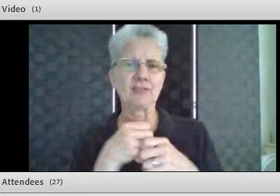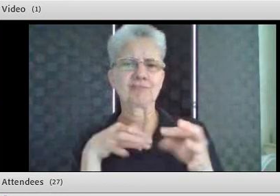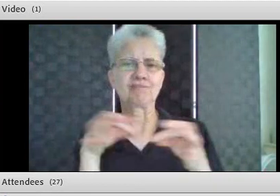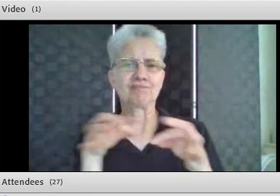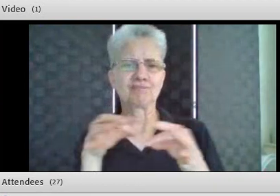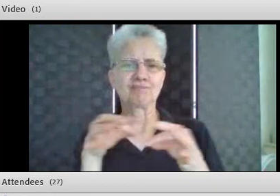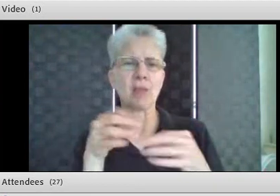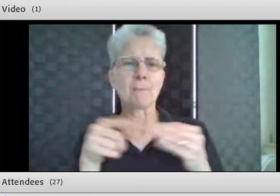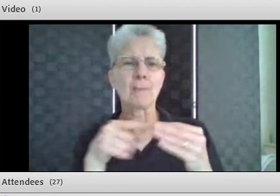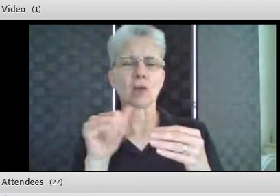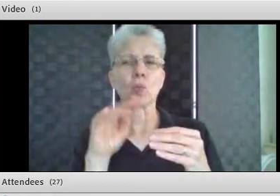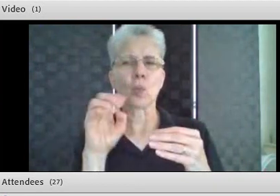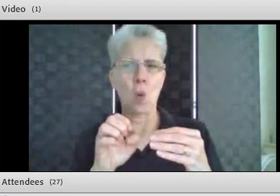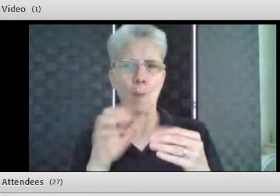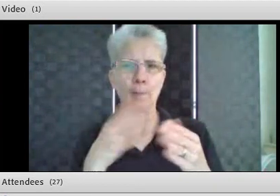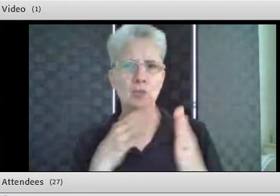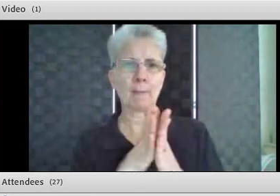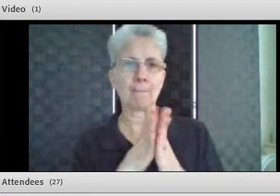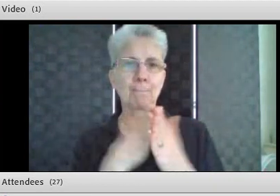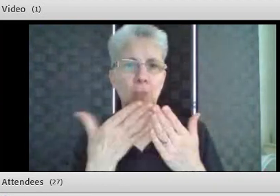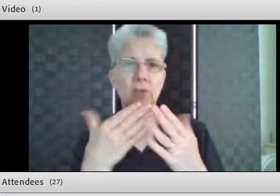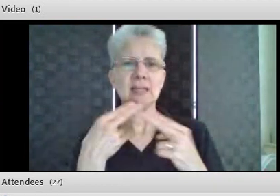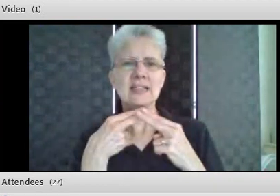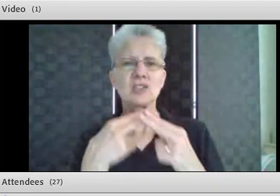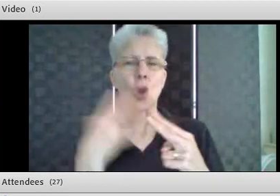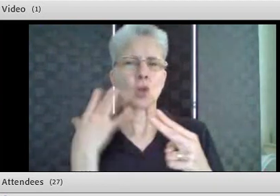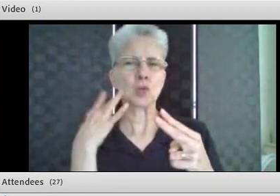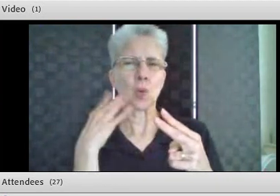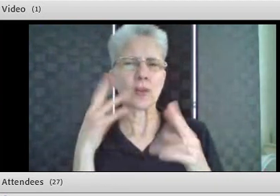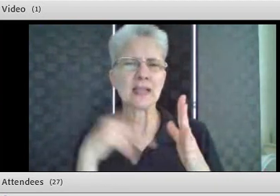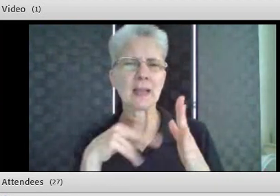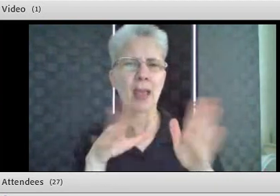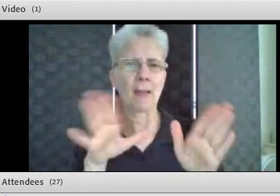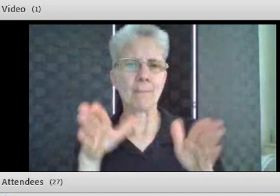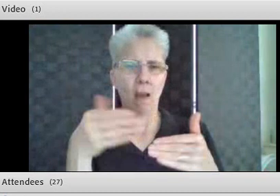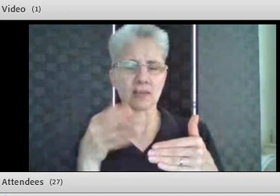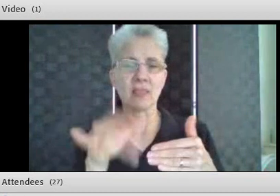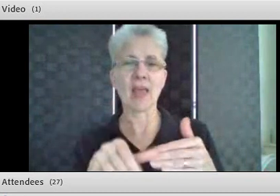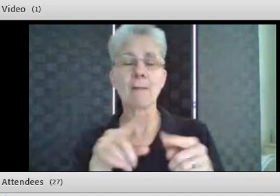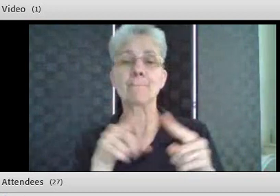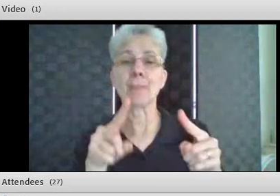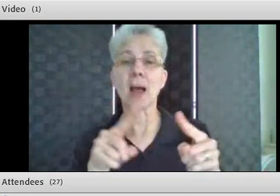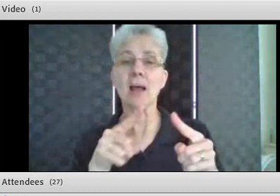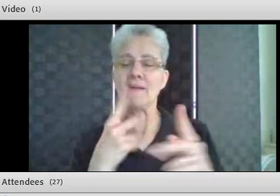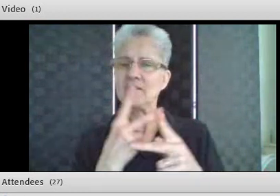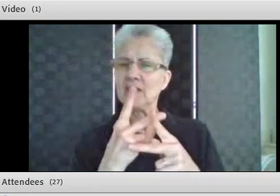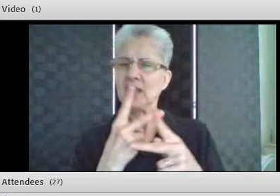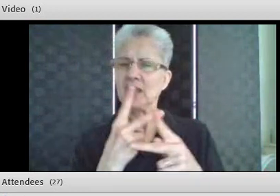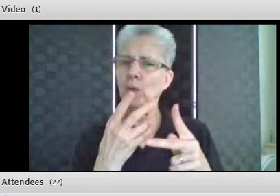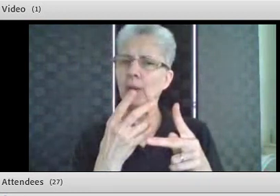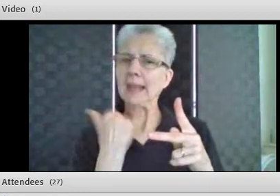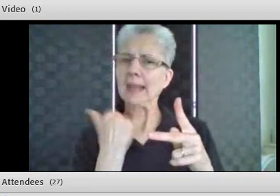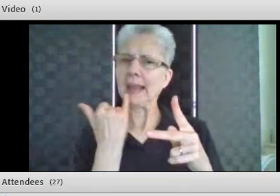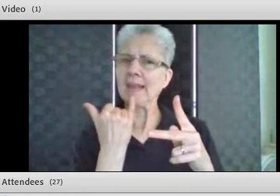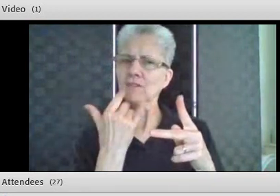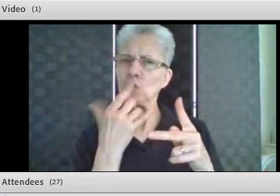Hilary: Mm-hmm. So that's just a very brief rundown on rundown on Chrome Music Lab.